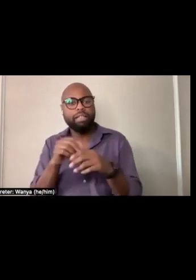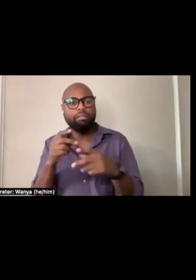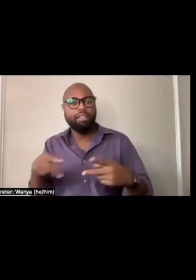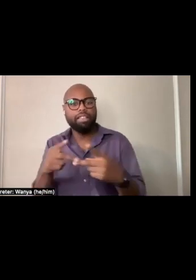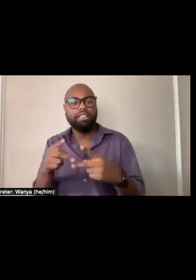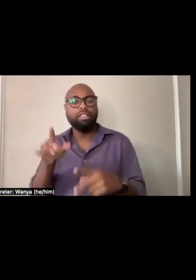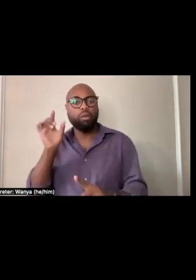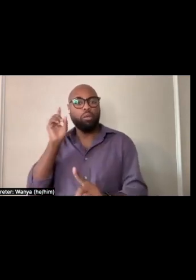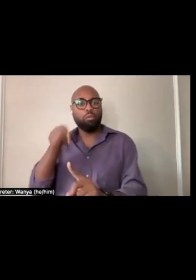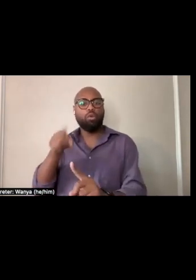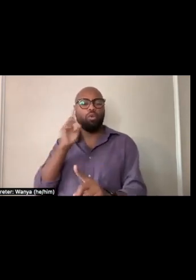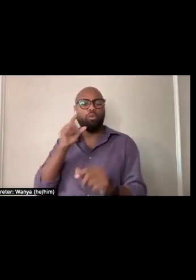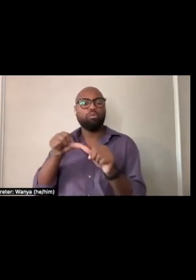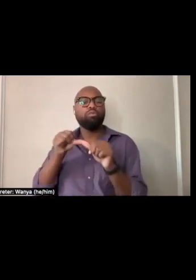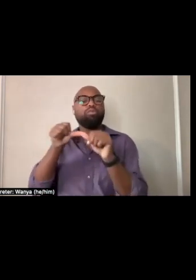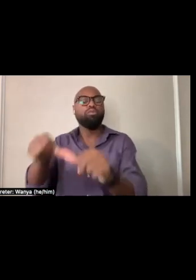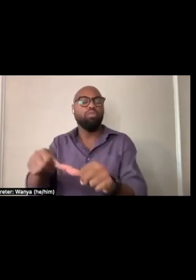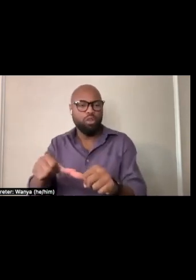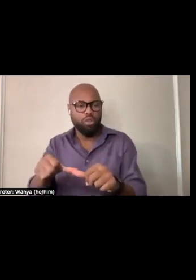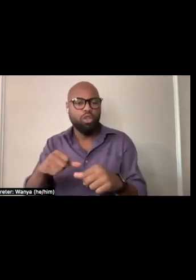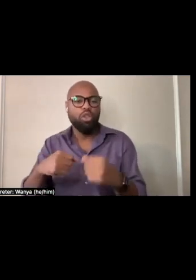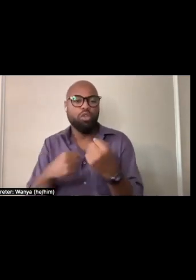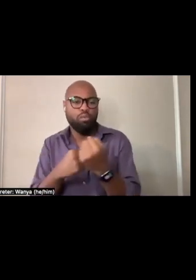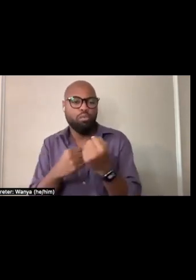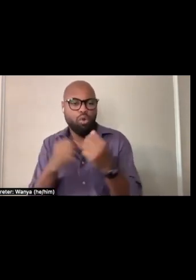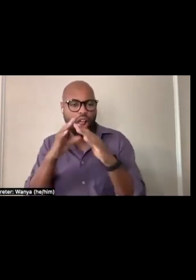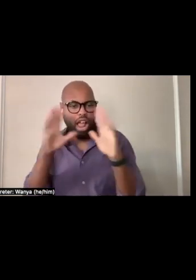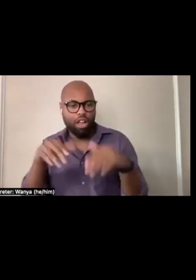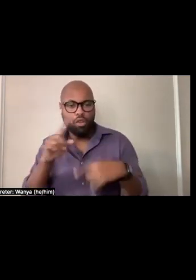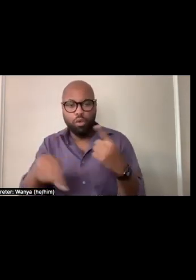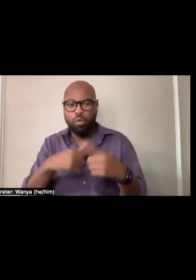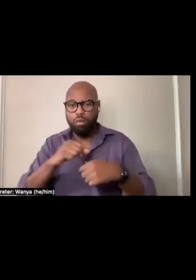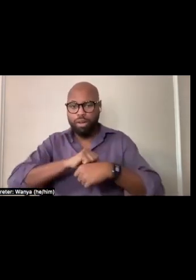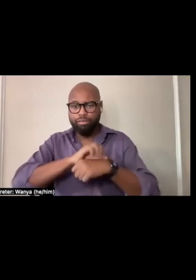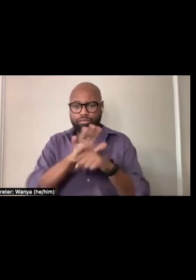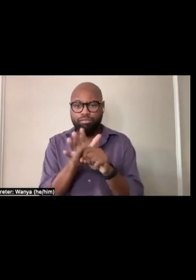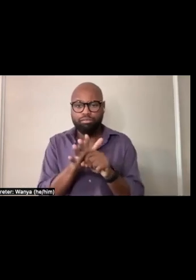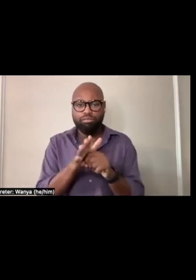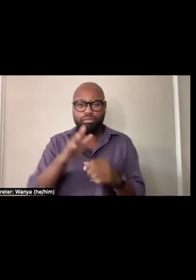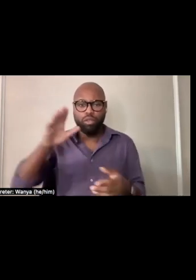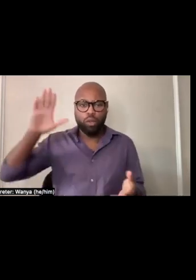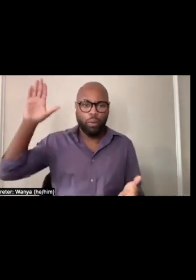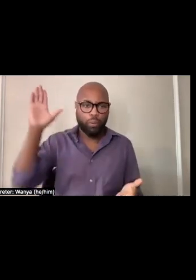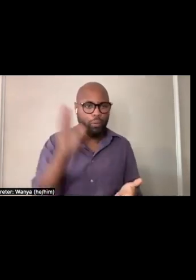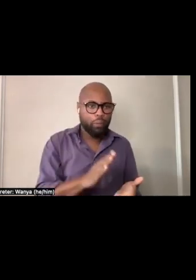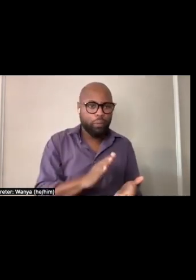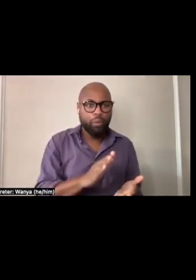permanent supportive housing when the pandemic waned. So as people moved into the hotel,